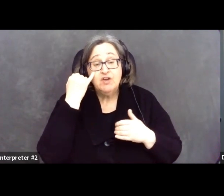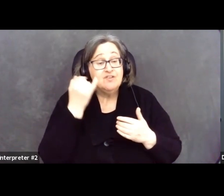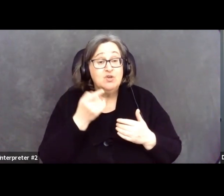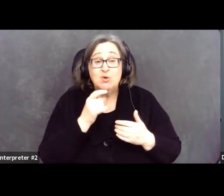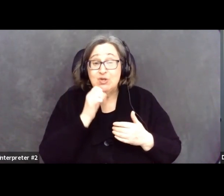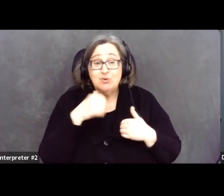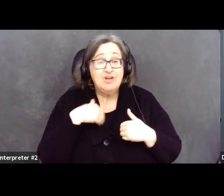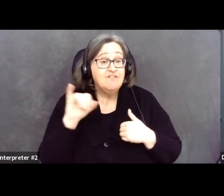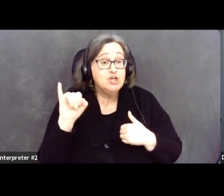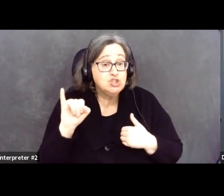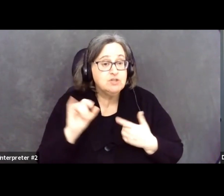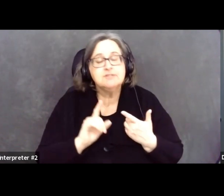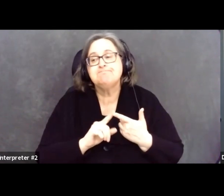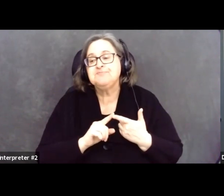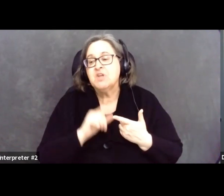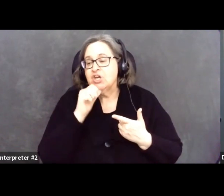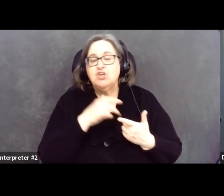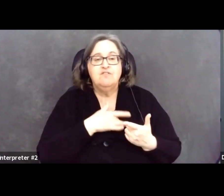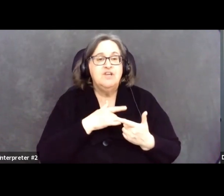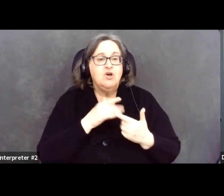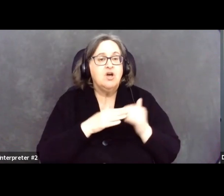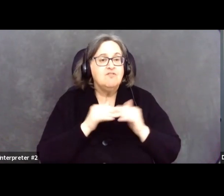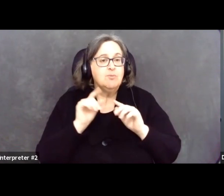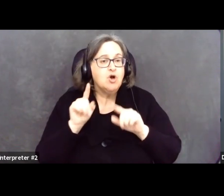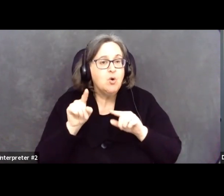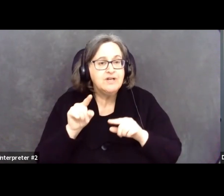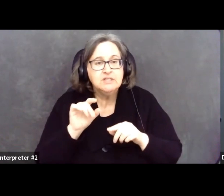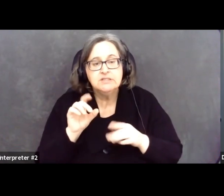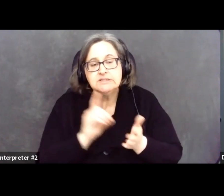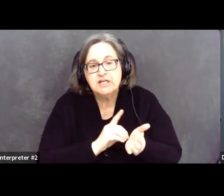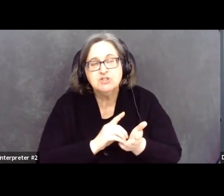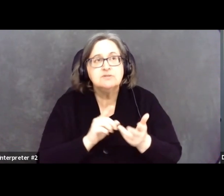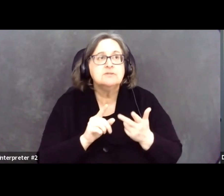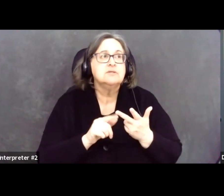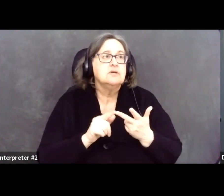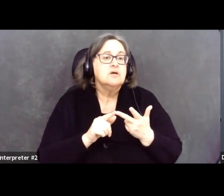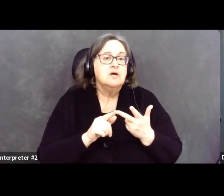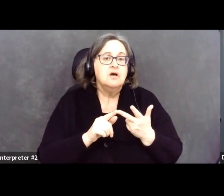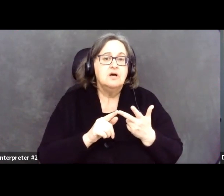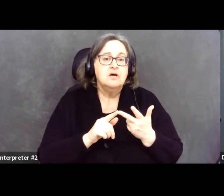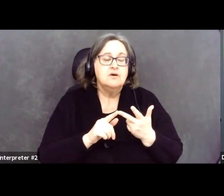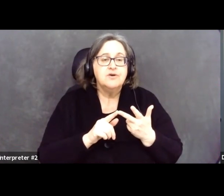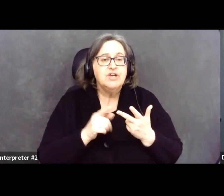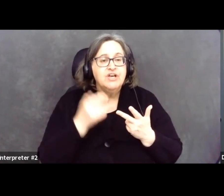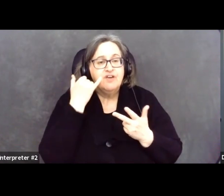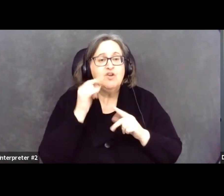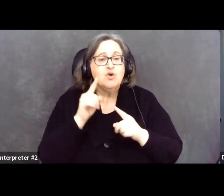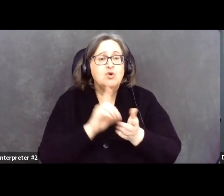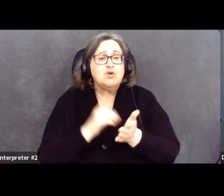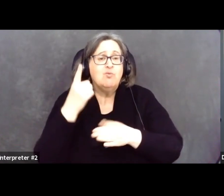insurance, if you don't feel comfortable going to a doctor, if you go to a doctor once but you don't